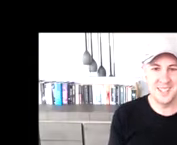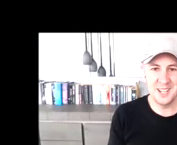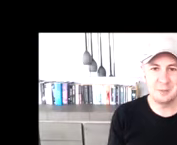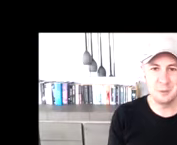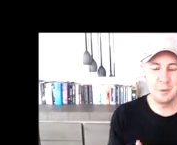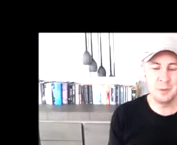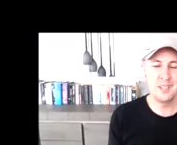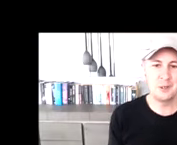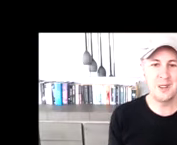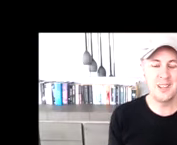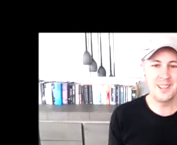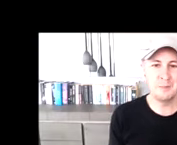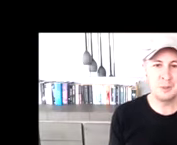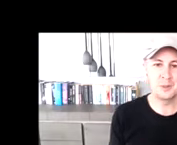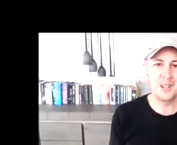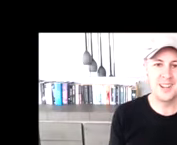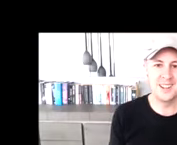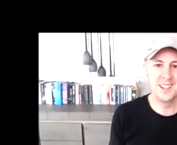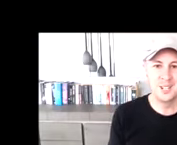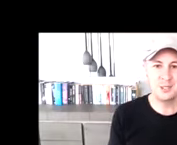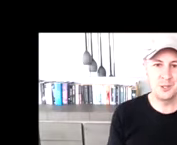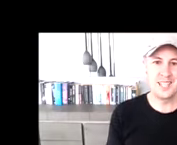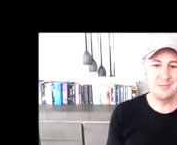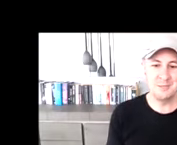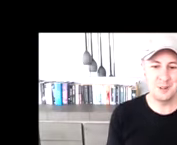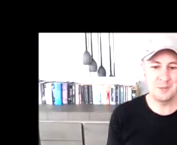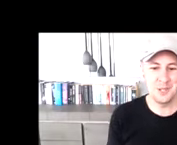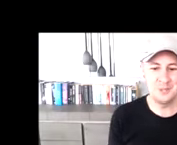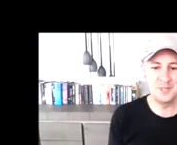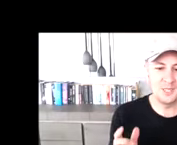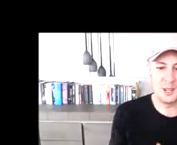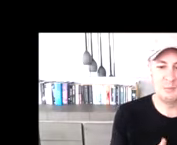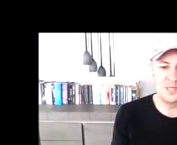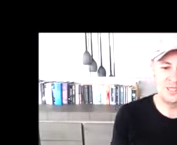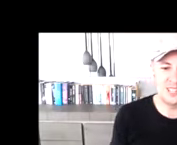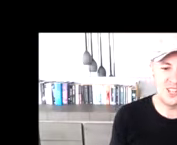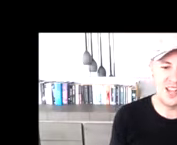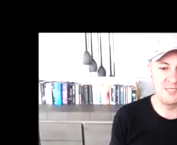last one, we want to know where people are tuning in from. So if you could jump into the chat right